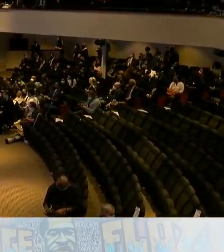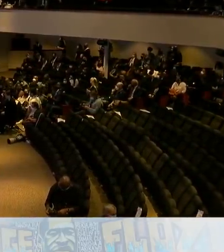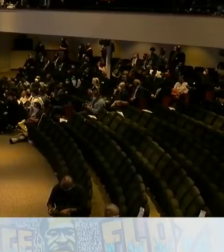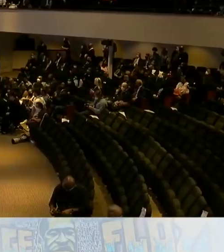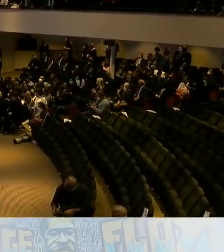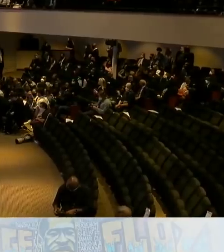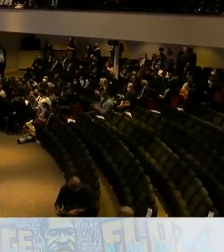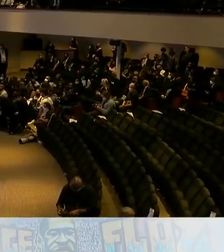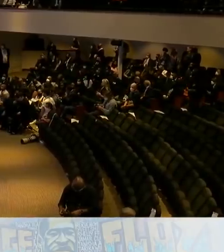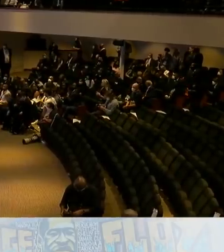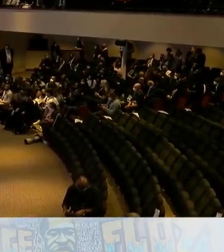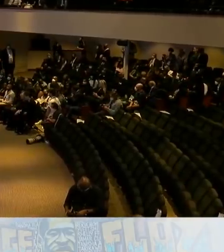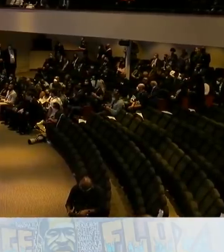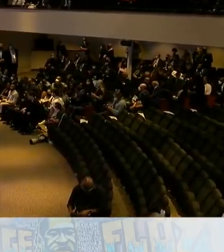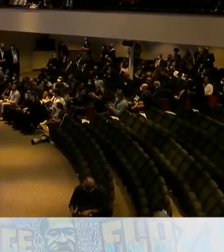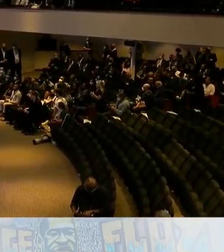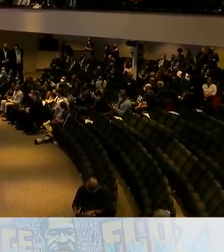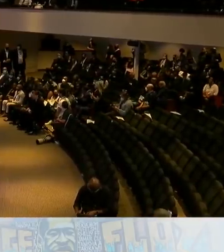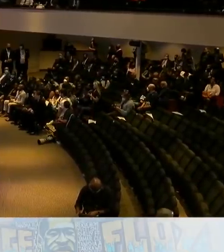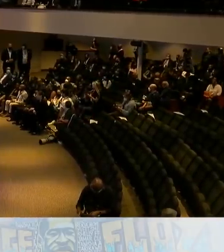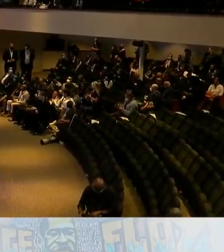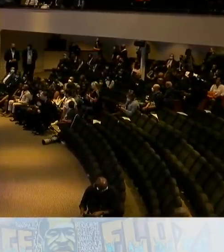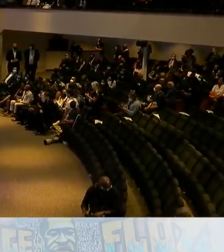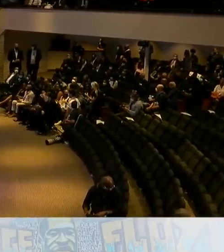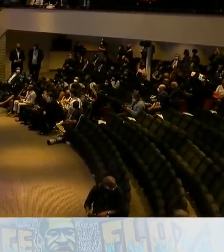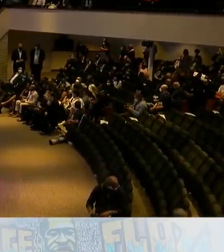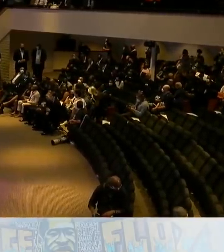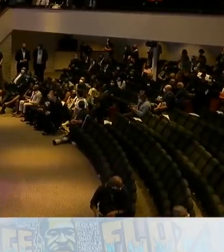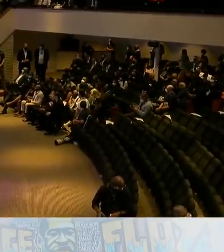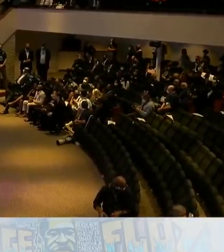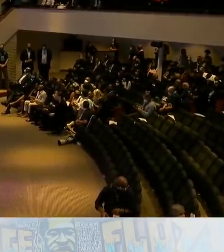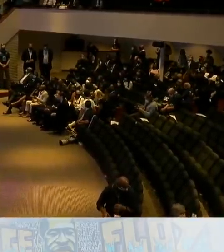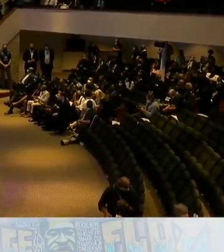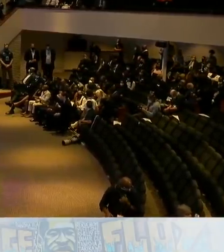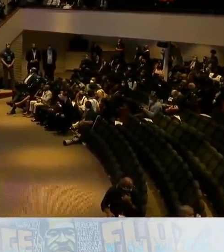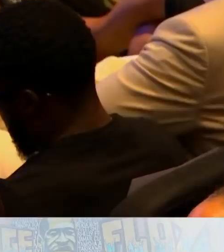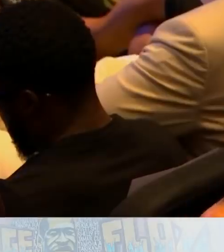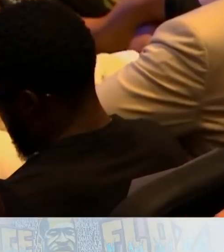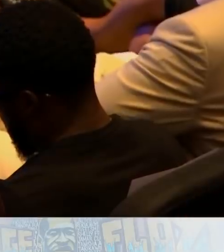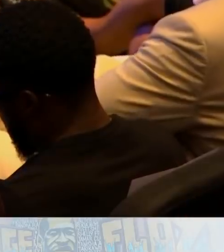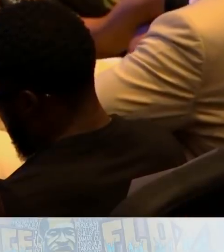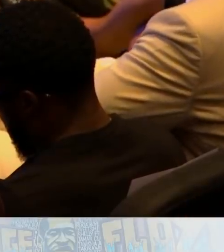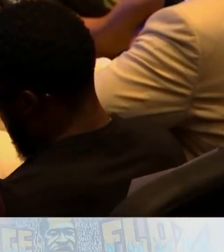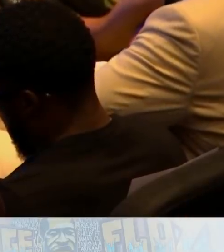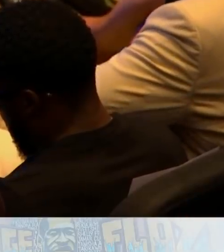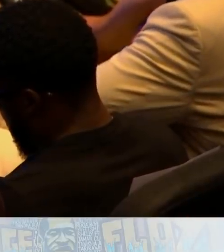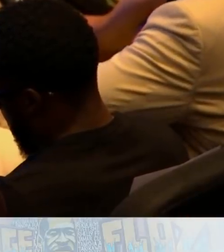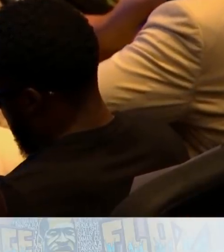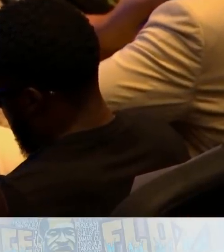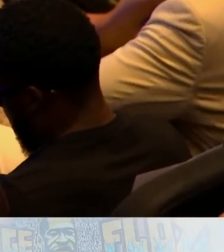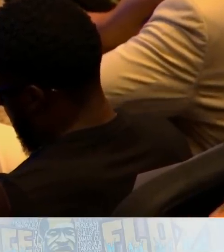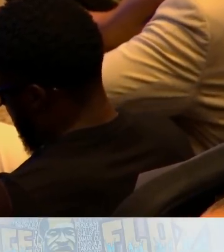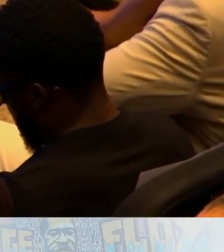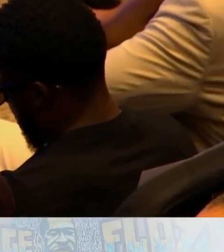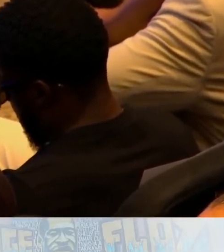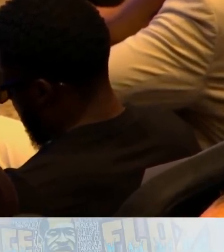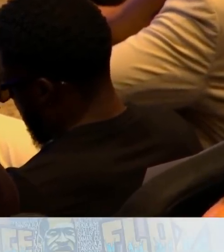SAFE IN HIS ARMS SO GLAD HE SHALL HIDE ME